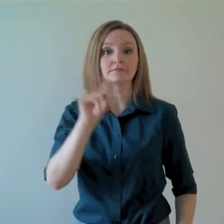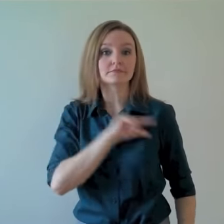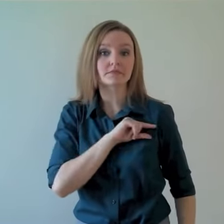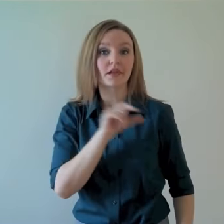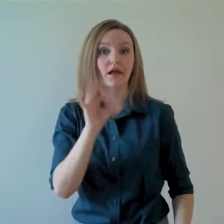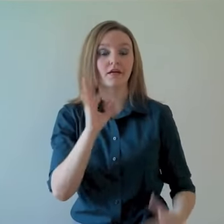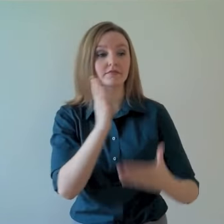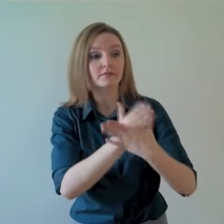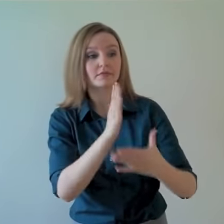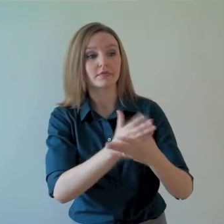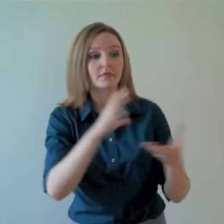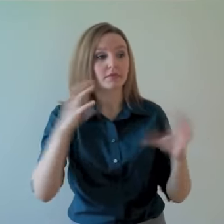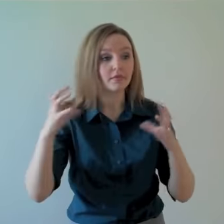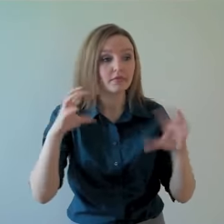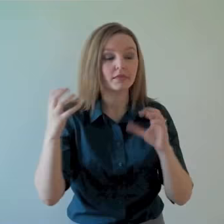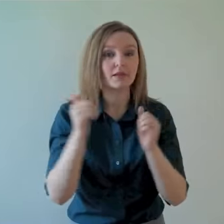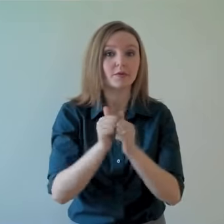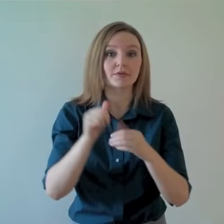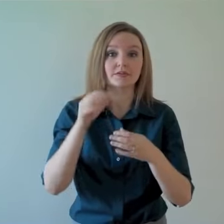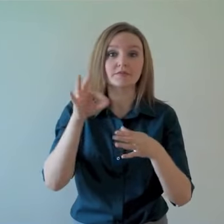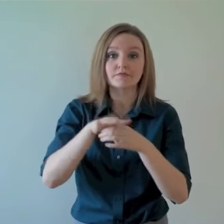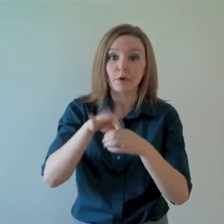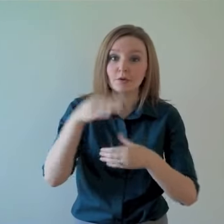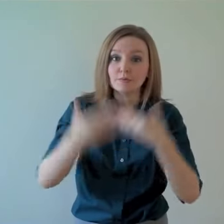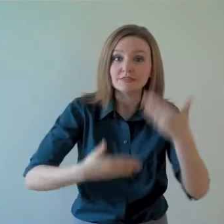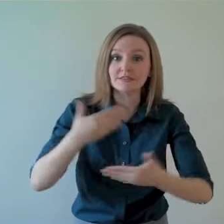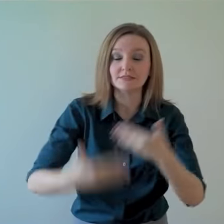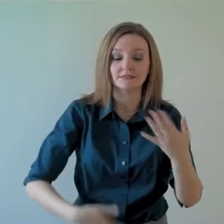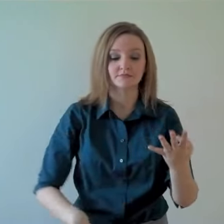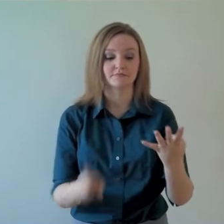not have been found guilty of tampering with the election process, not have been